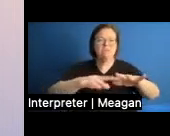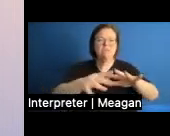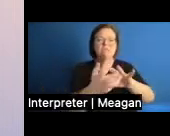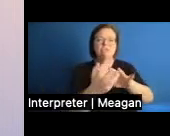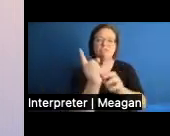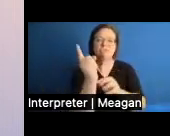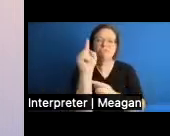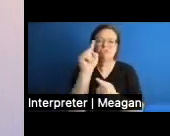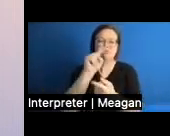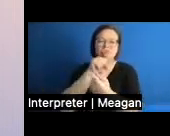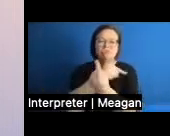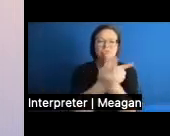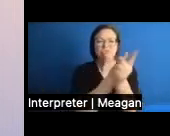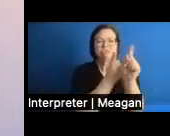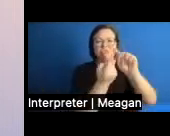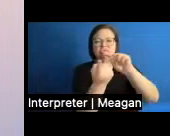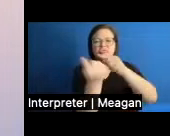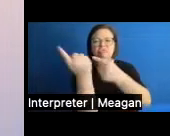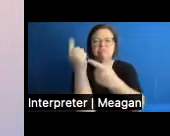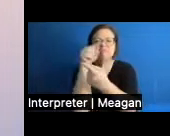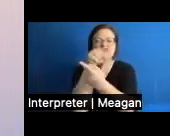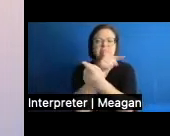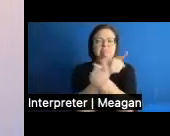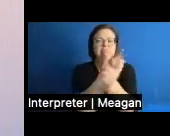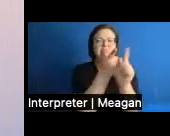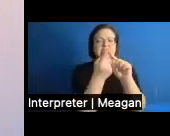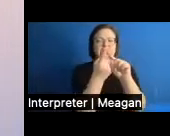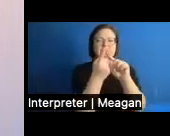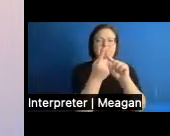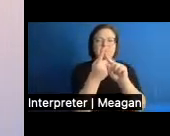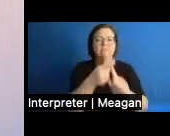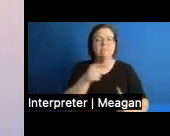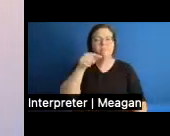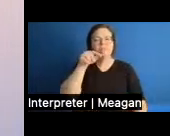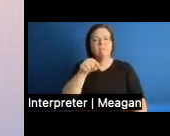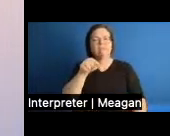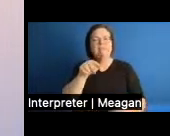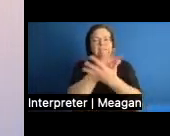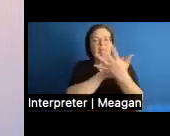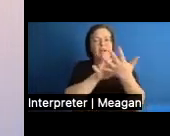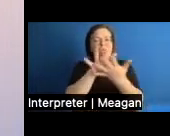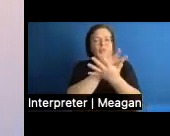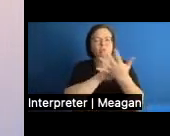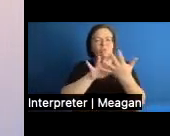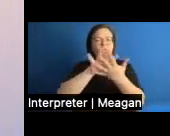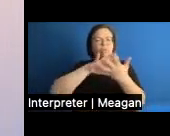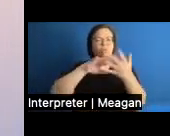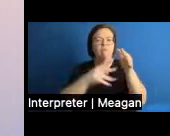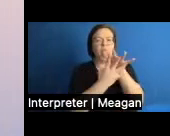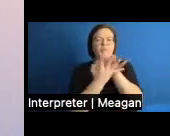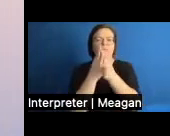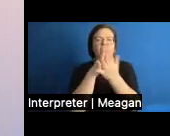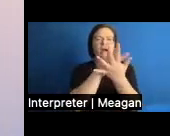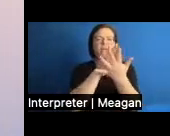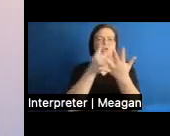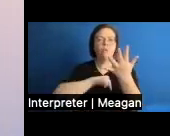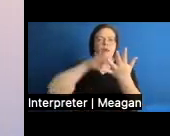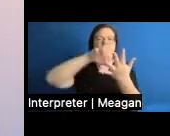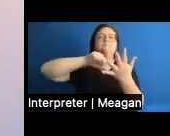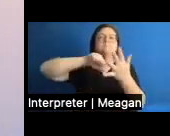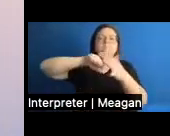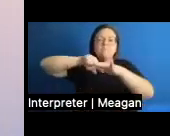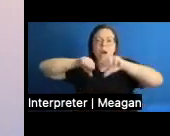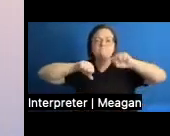(intervolved with kudzu-mesh) and mold. Of these convoluted vines we grasp to suck. To taste the